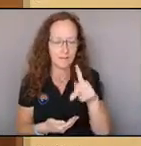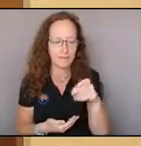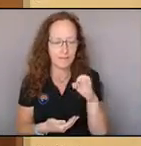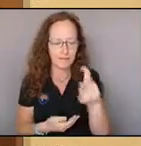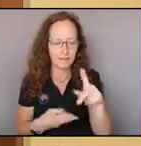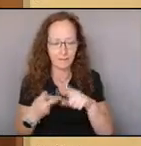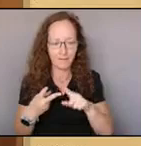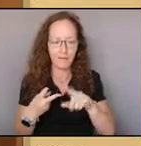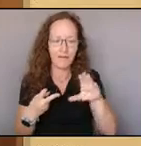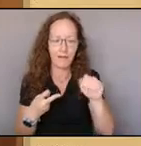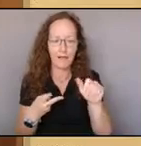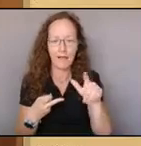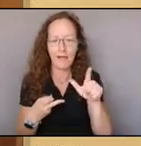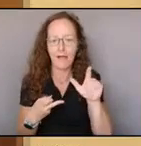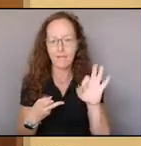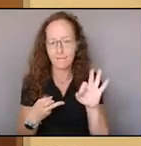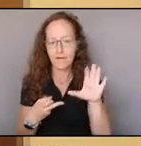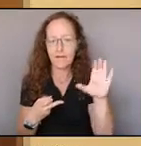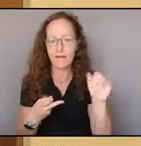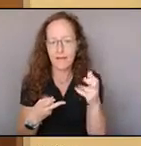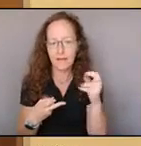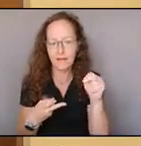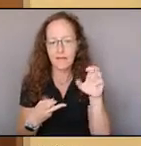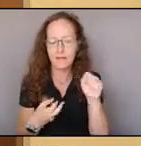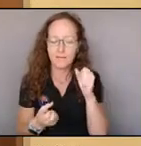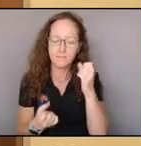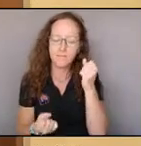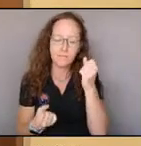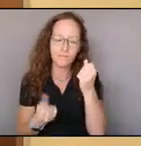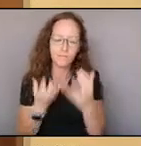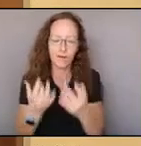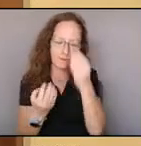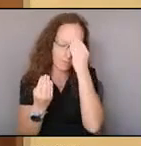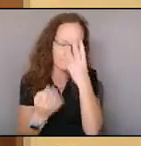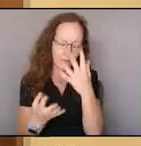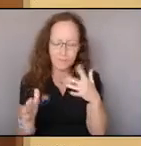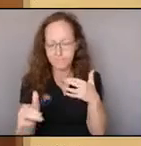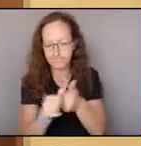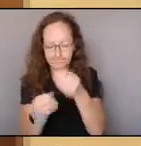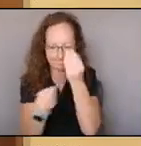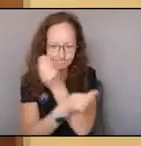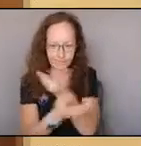CALF CANYON FIRE UPDATE. I'M GOING TO OPEN IT UP WITH SOUTHWEST INCIDENT